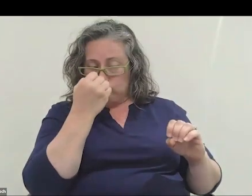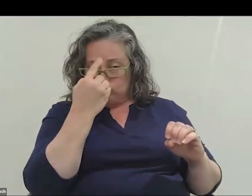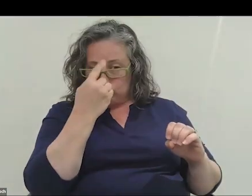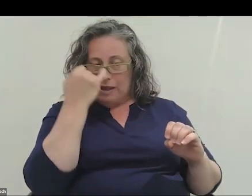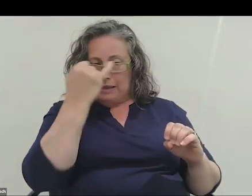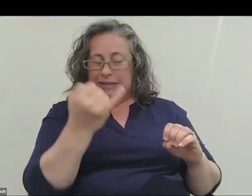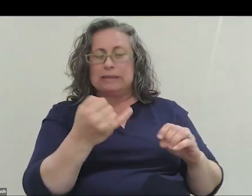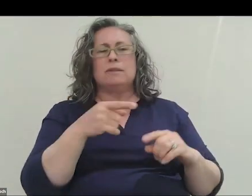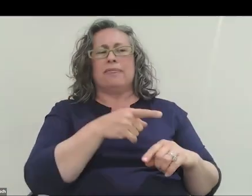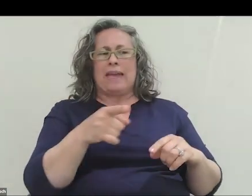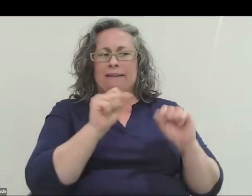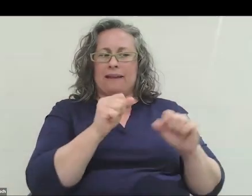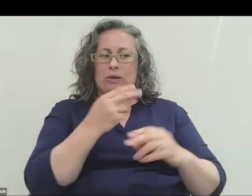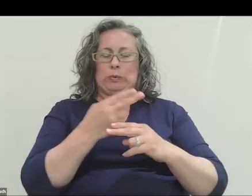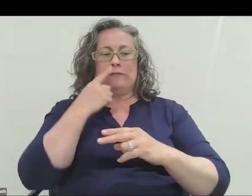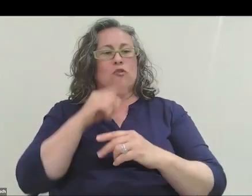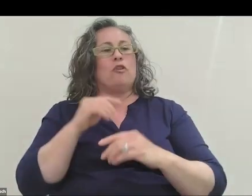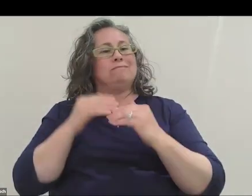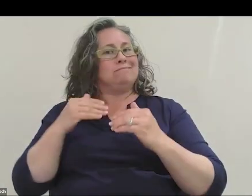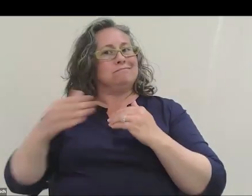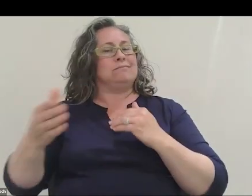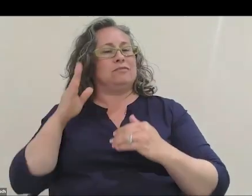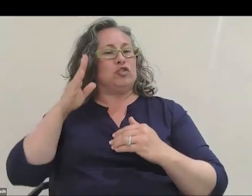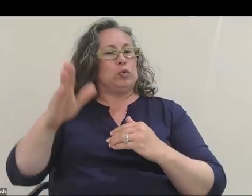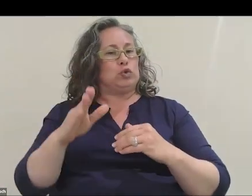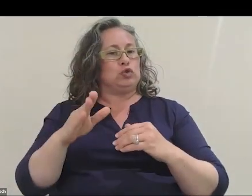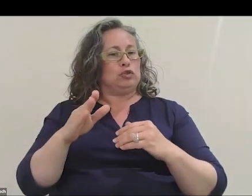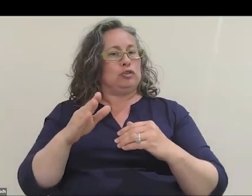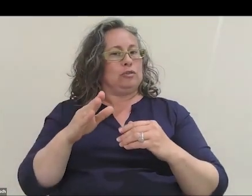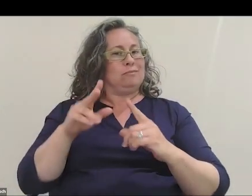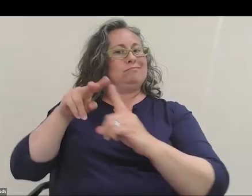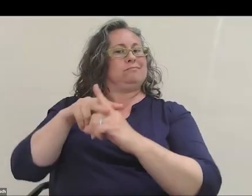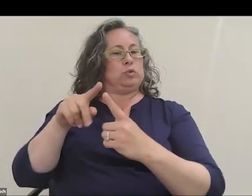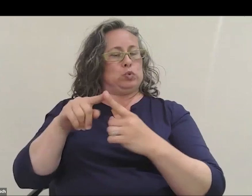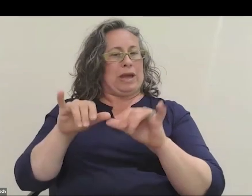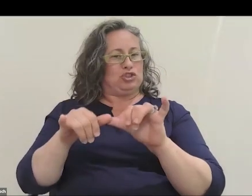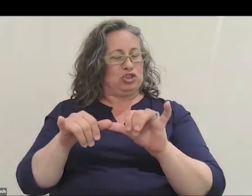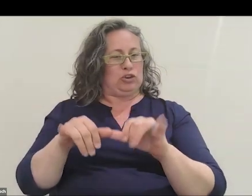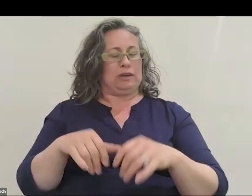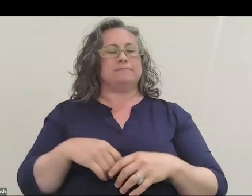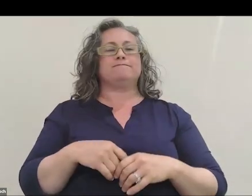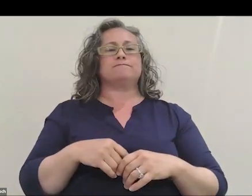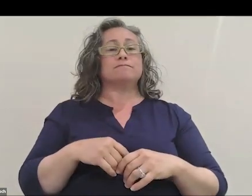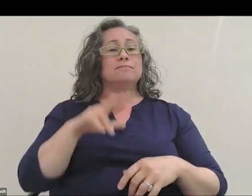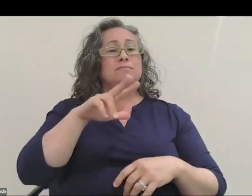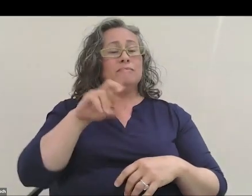for future applications in engineering or manufacturing. 3D printing also fosters global collaborations